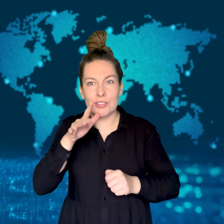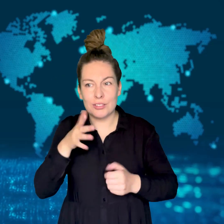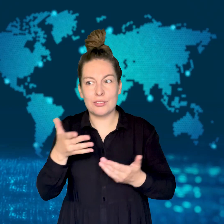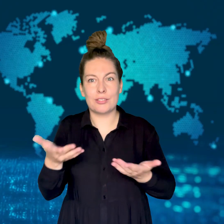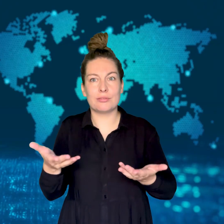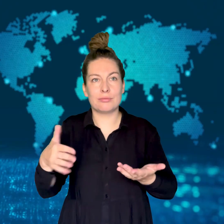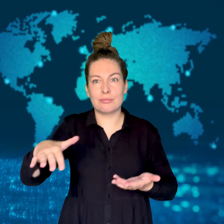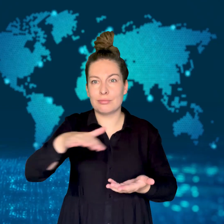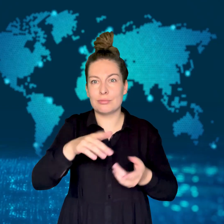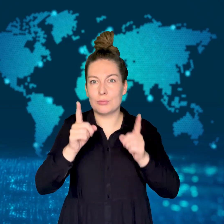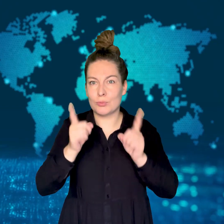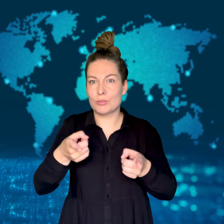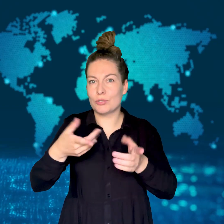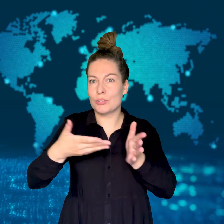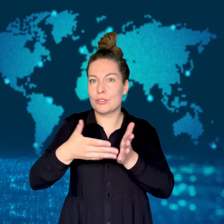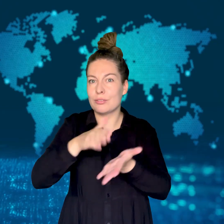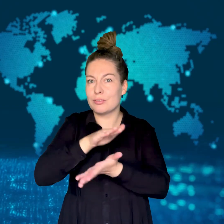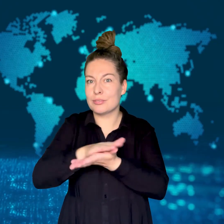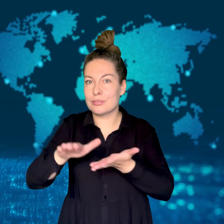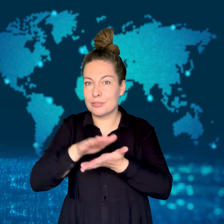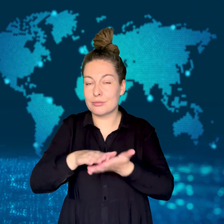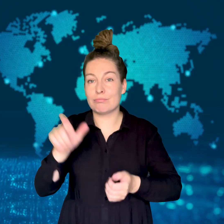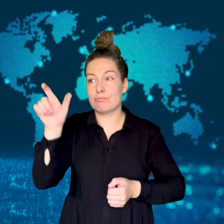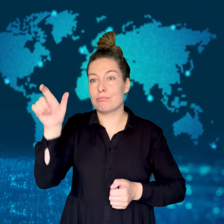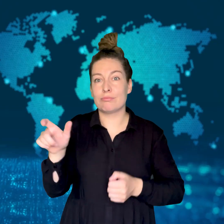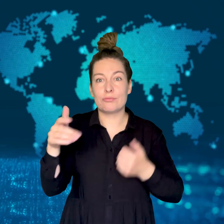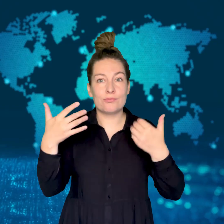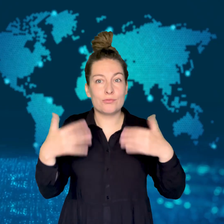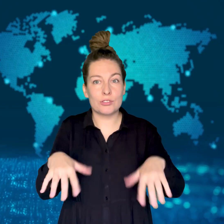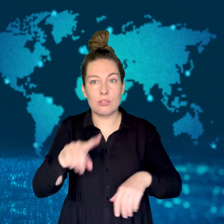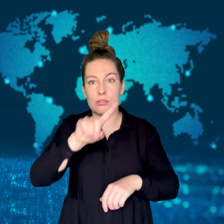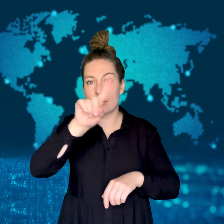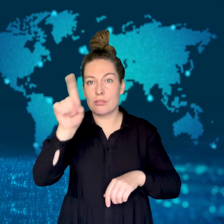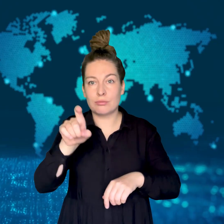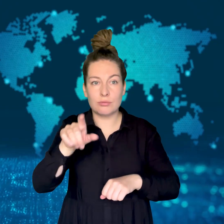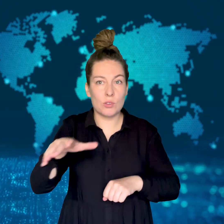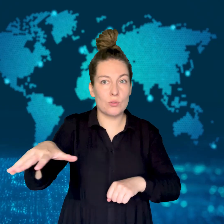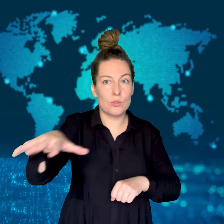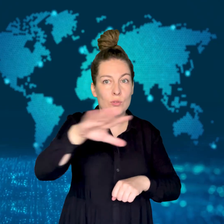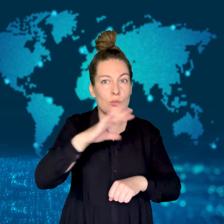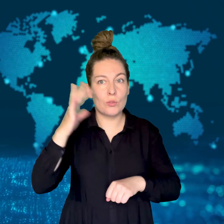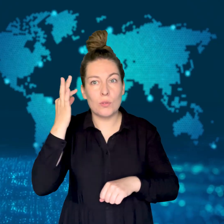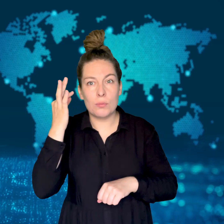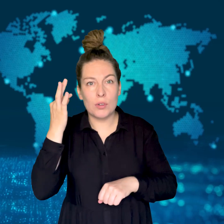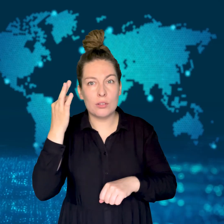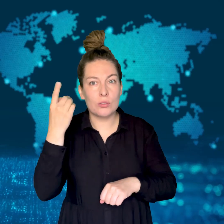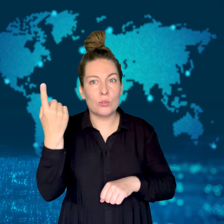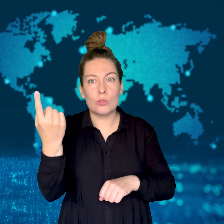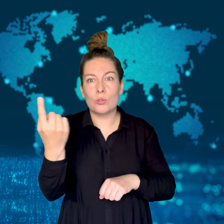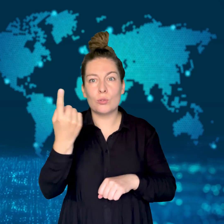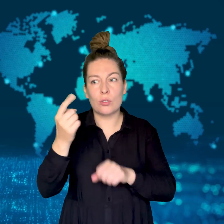It's believed the sanitary waste was found by a quality assurance manager.